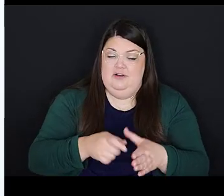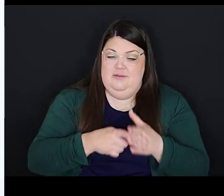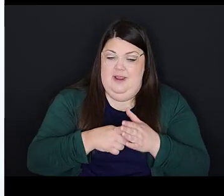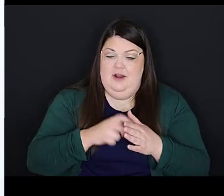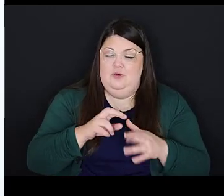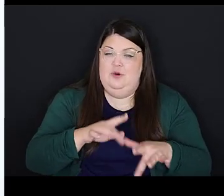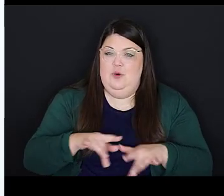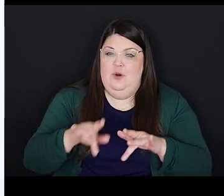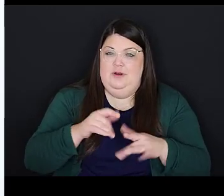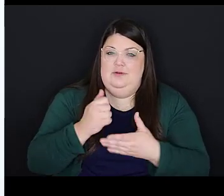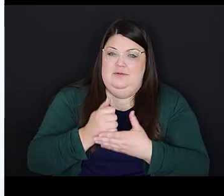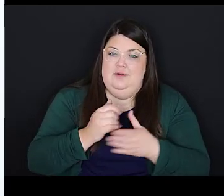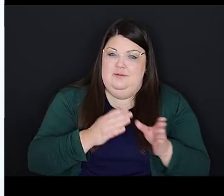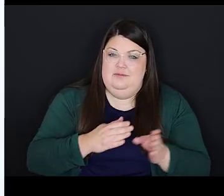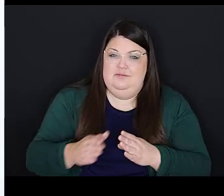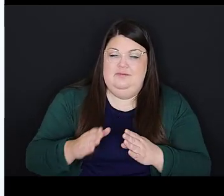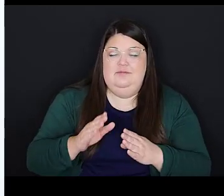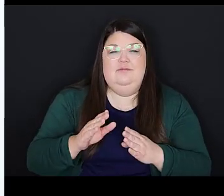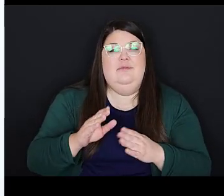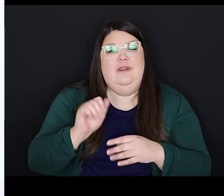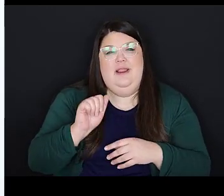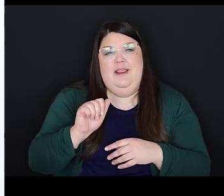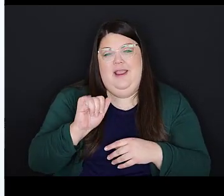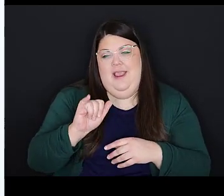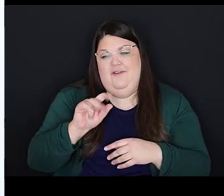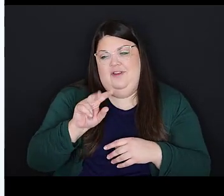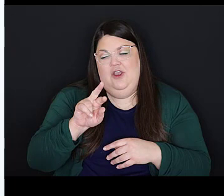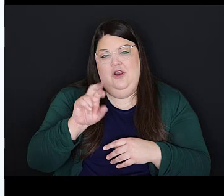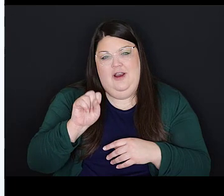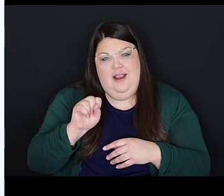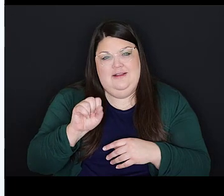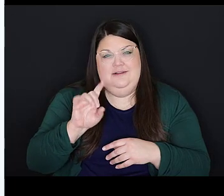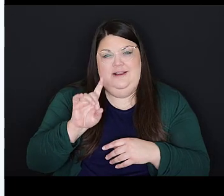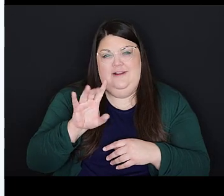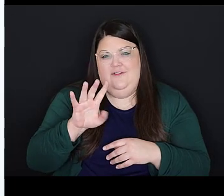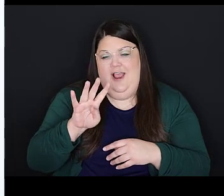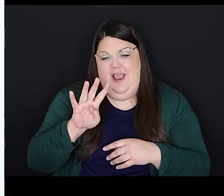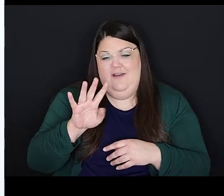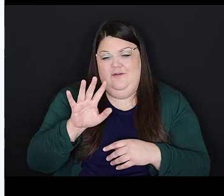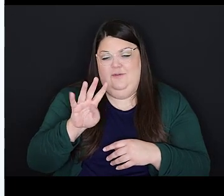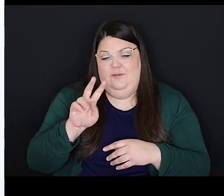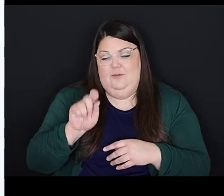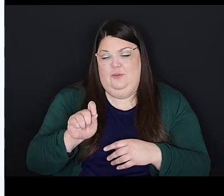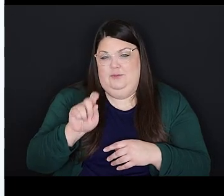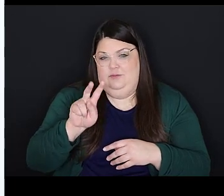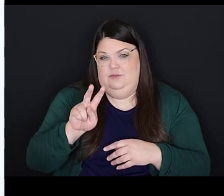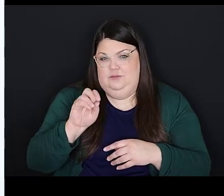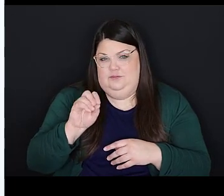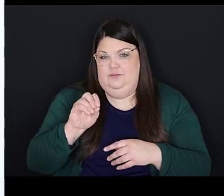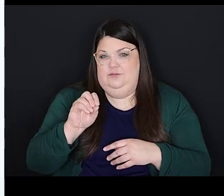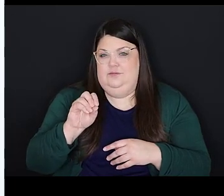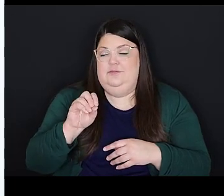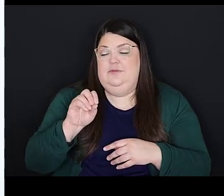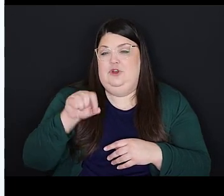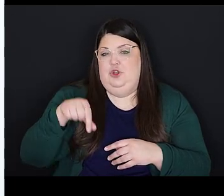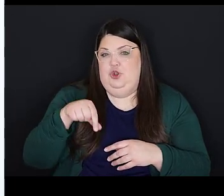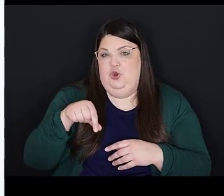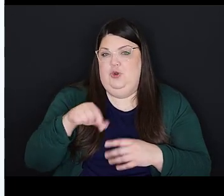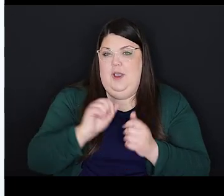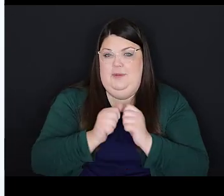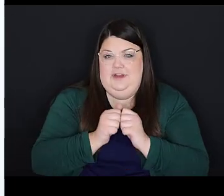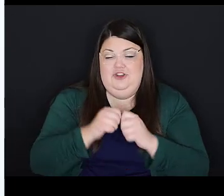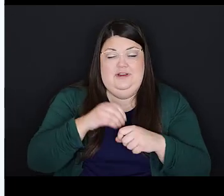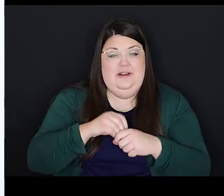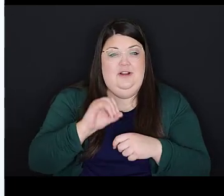prepare applicants for the AIVRS 84.250Q grant competition in the Office of Special Education and